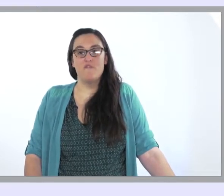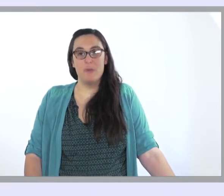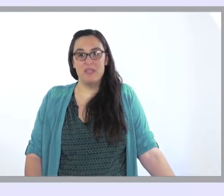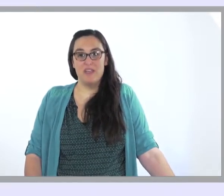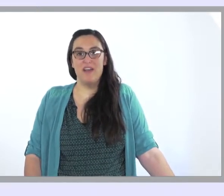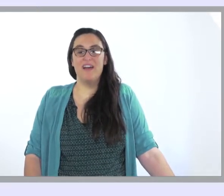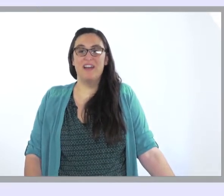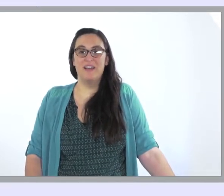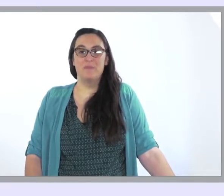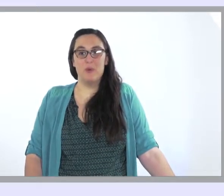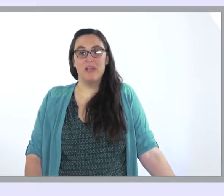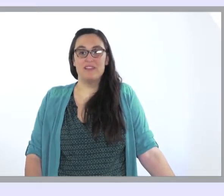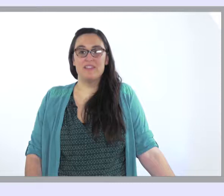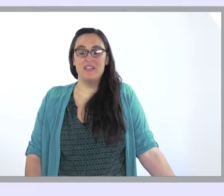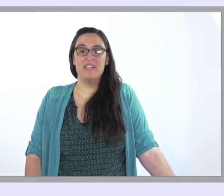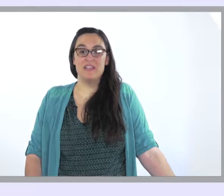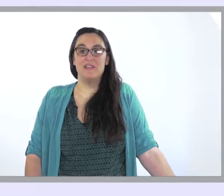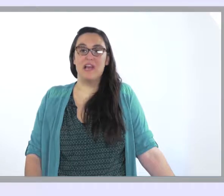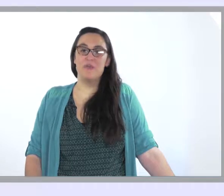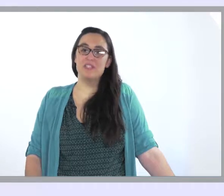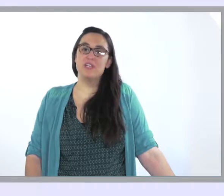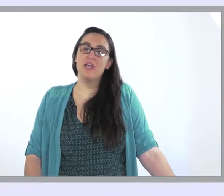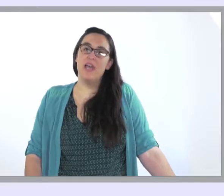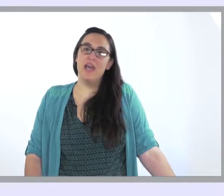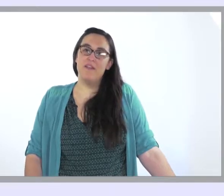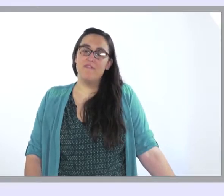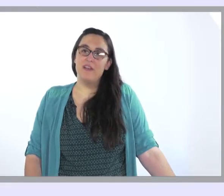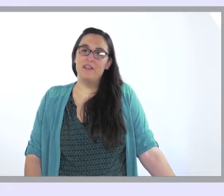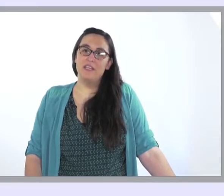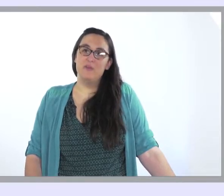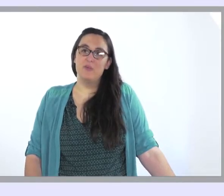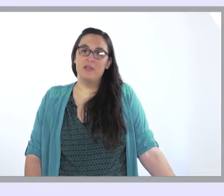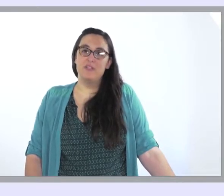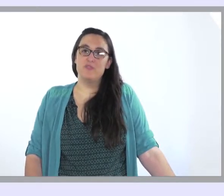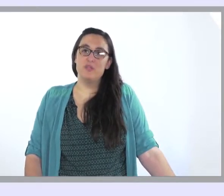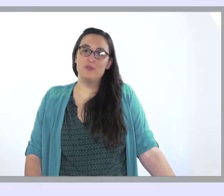for media broadcasting in sign language, and finally, we will introduce